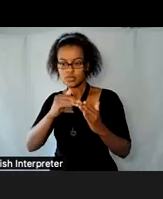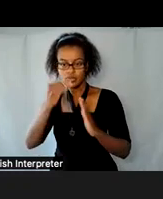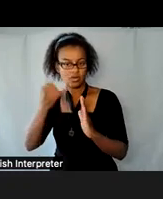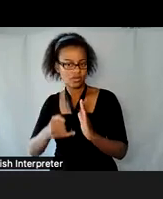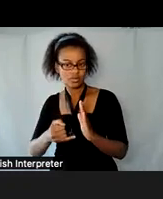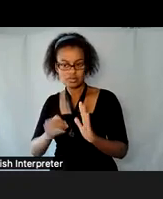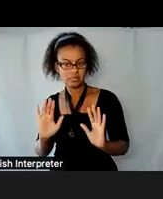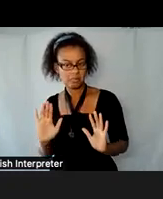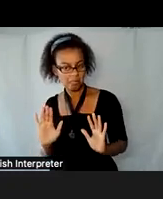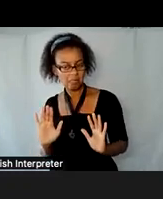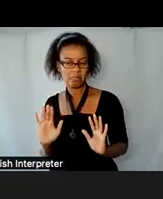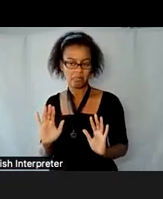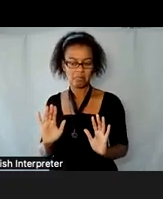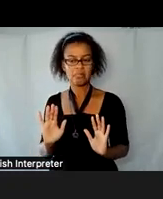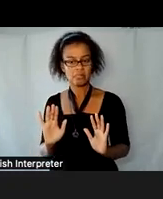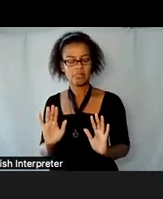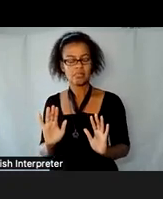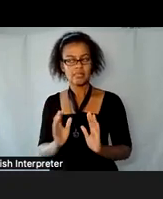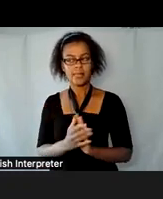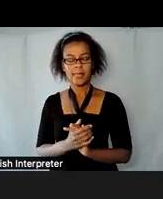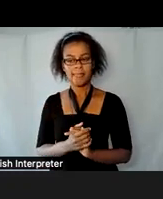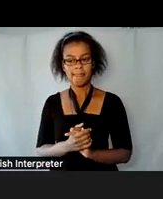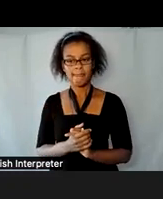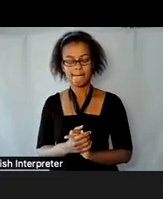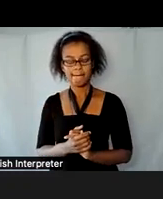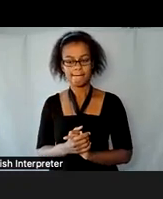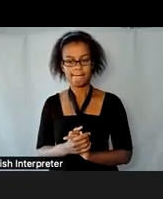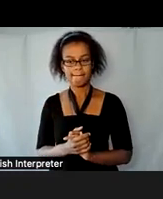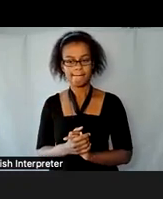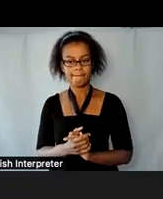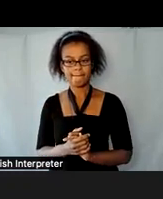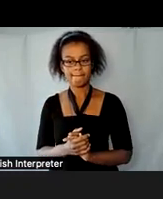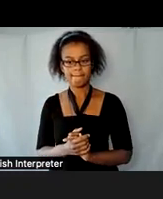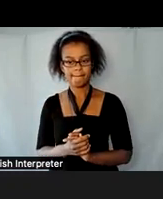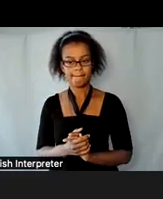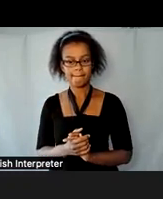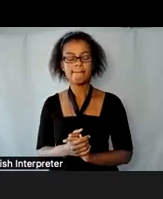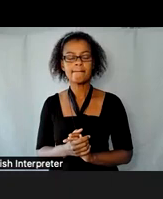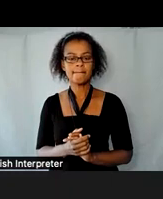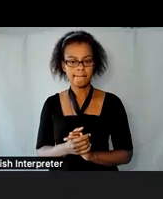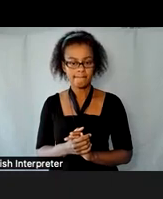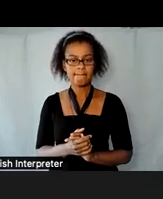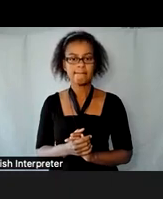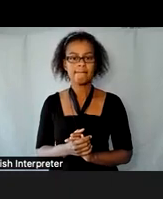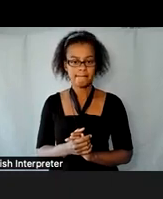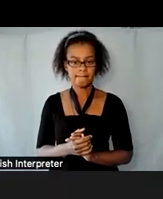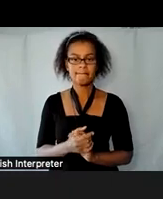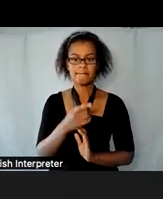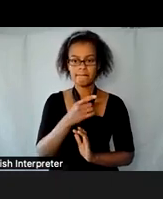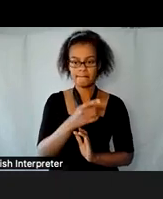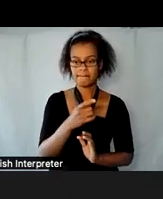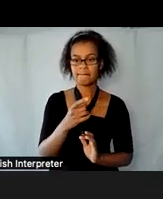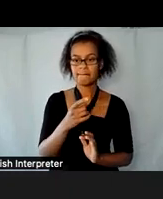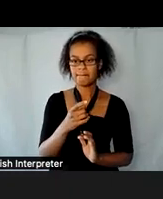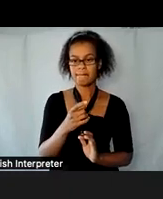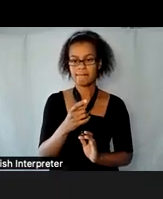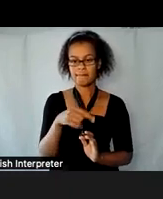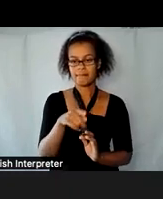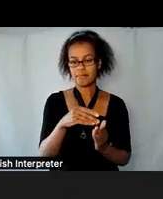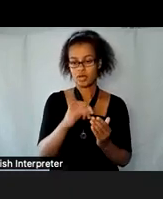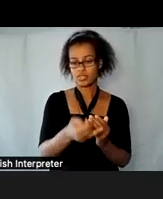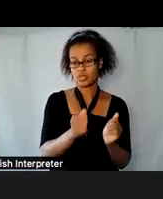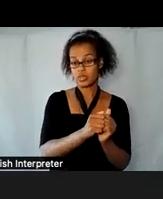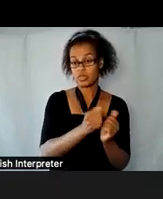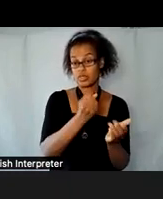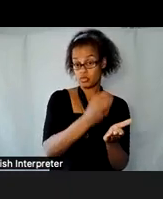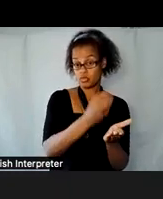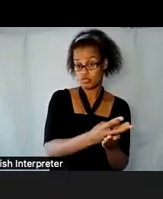However many, you know, many of the successful projects do have elements of community engagement.